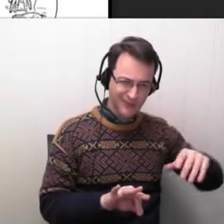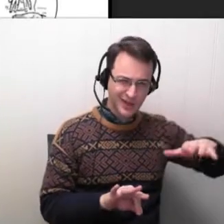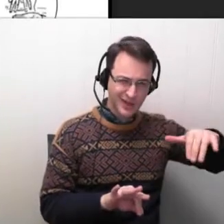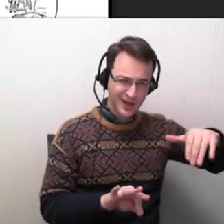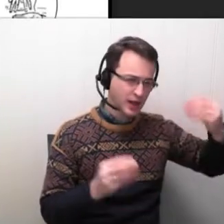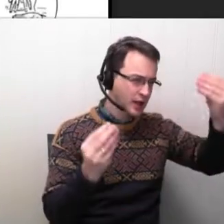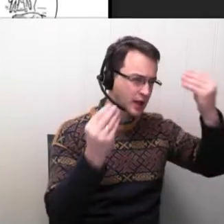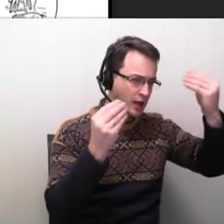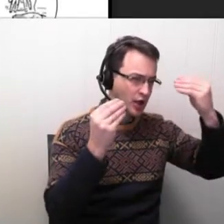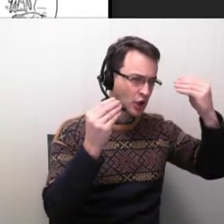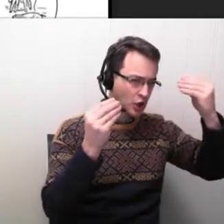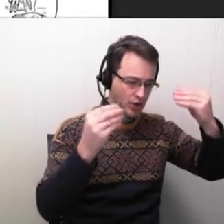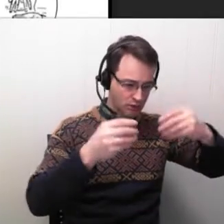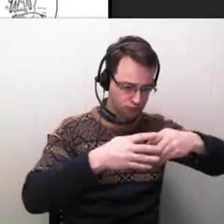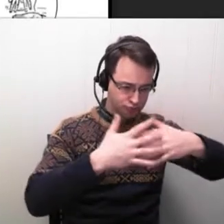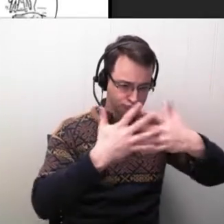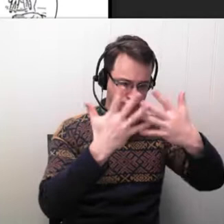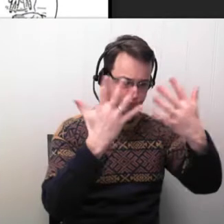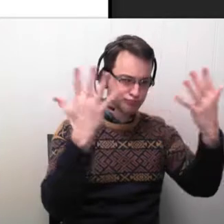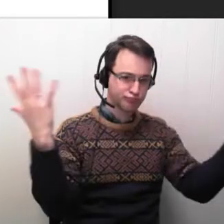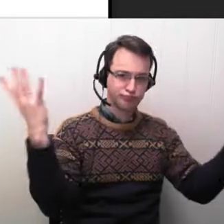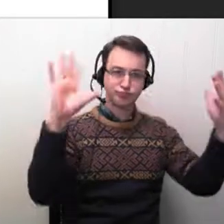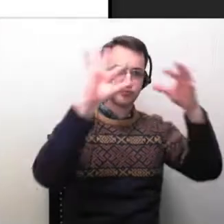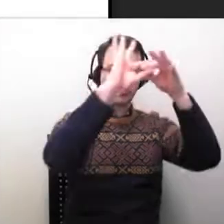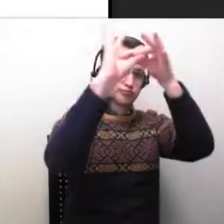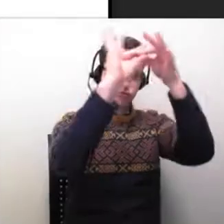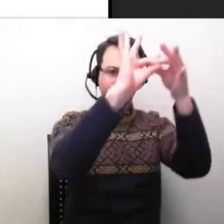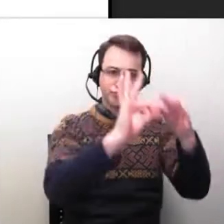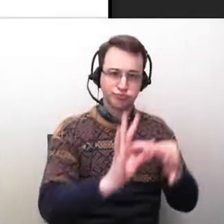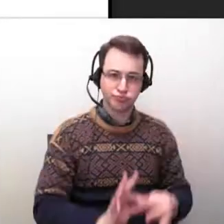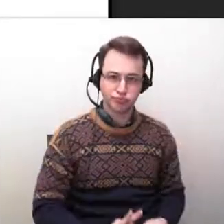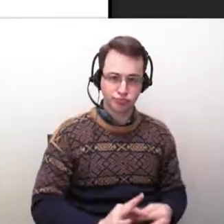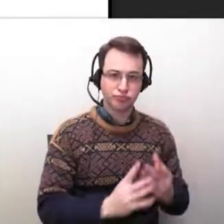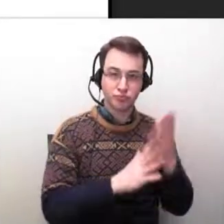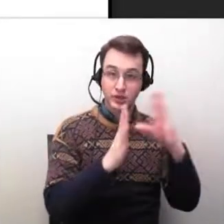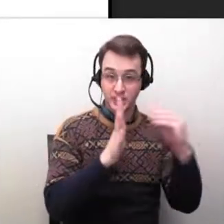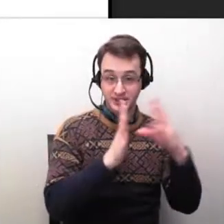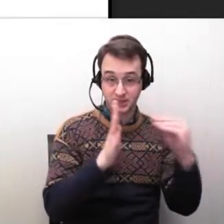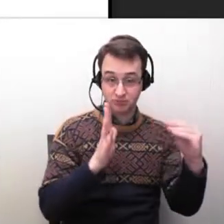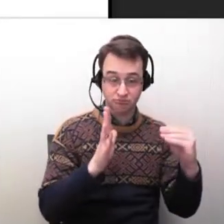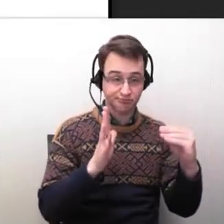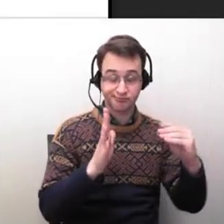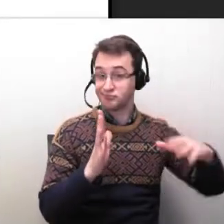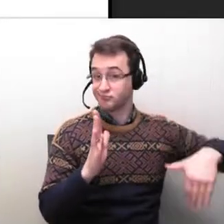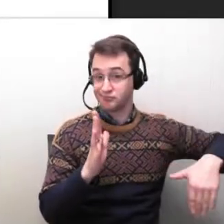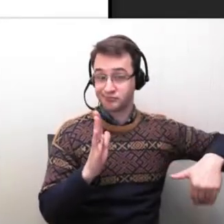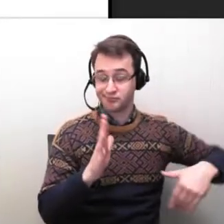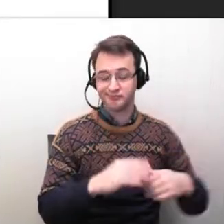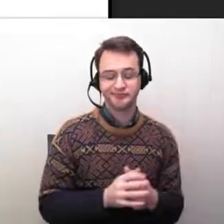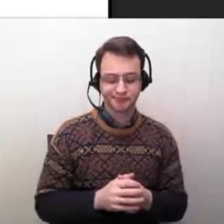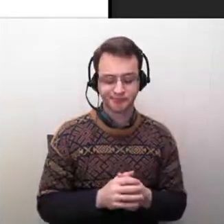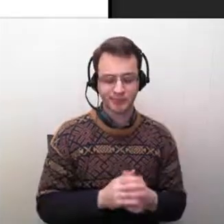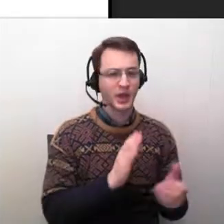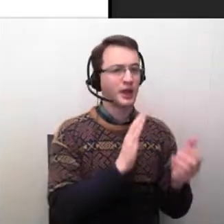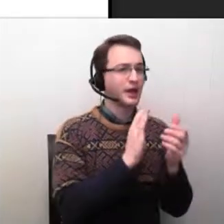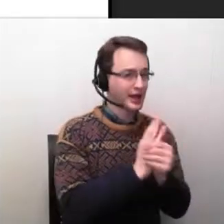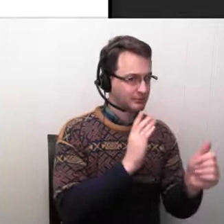the iconic relations between these signs. Experts on the other hand were slower to translate